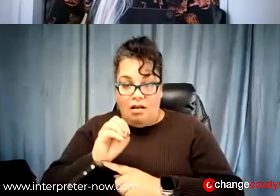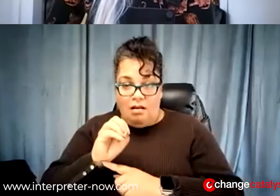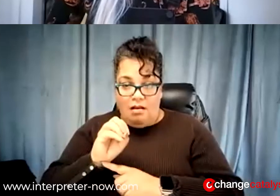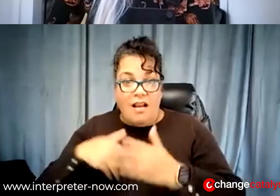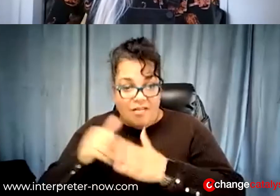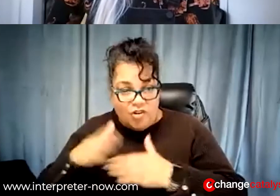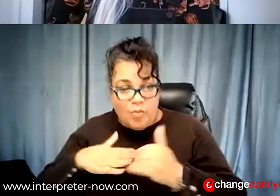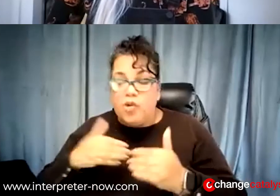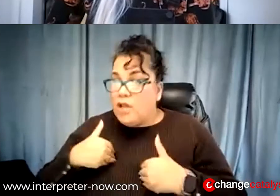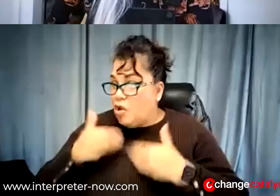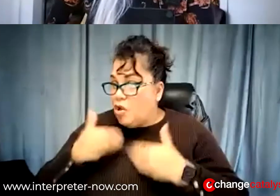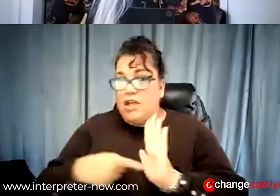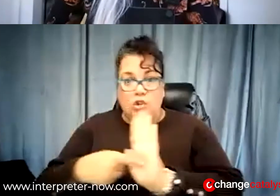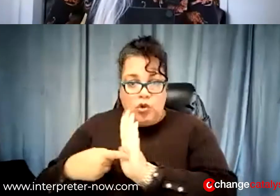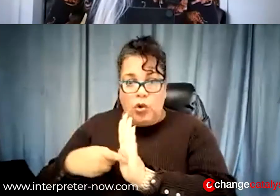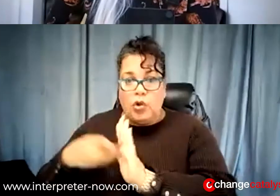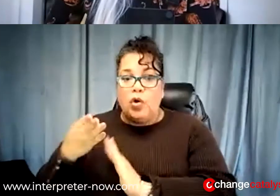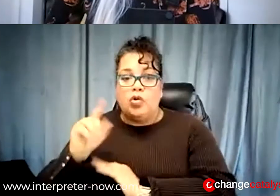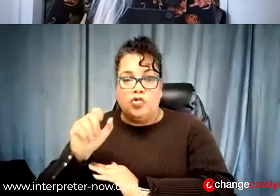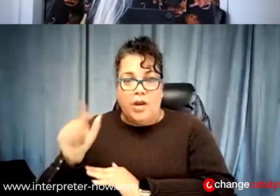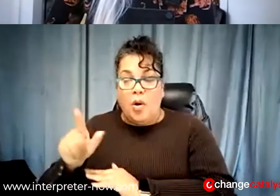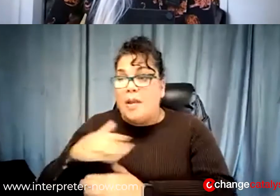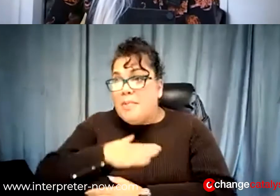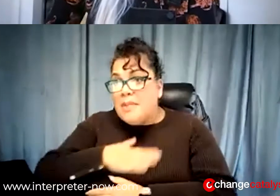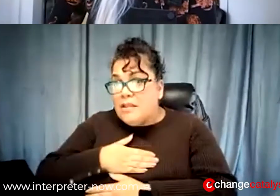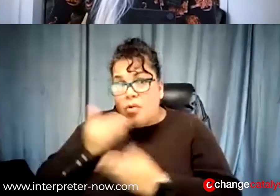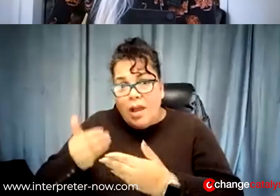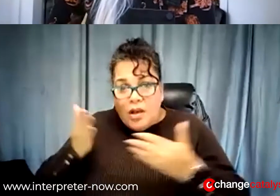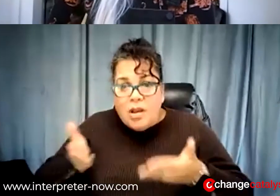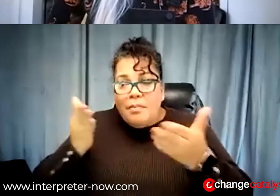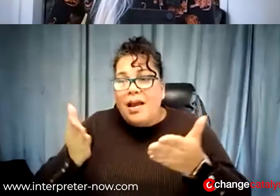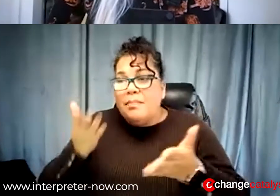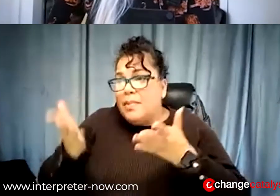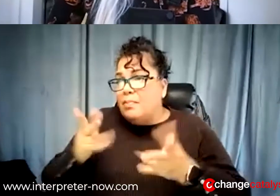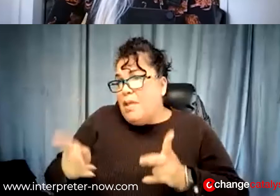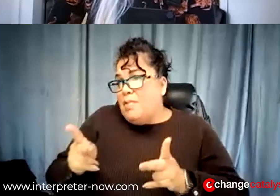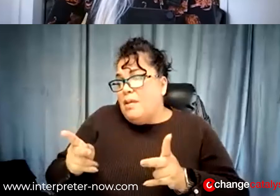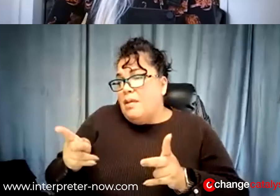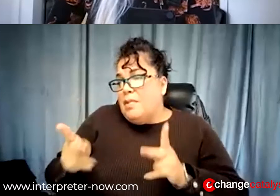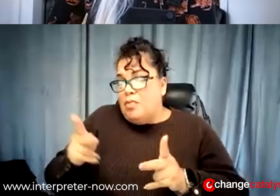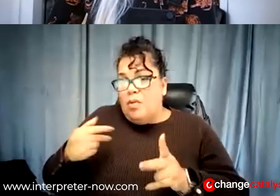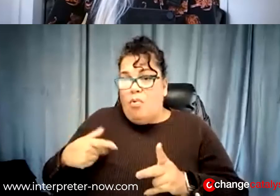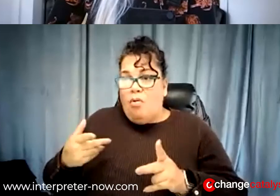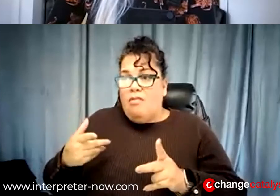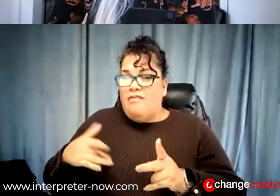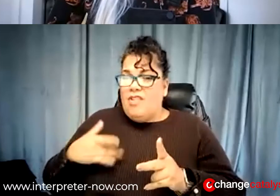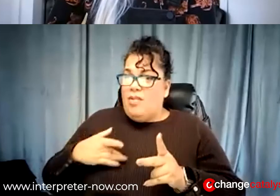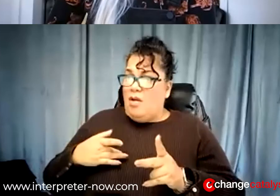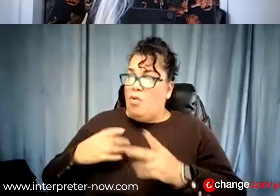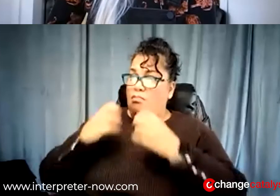And please recommend it to other people that you think would both benefit from having to